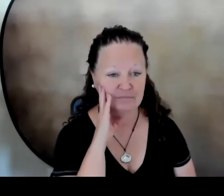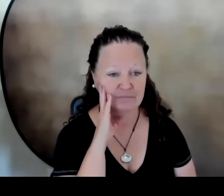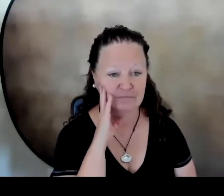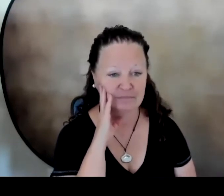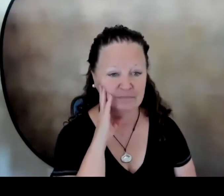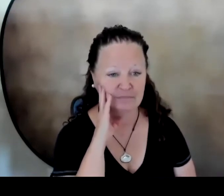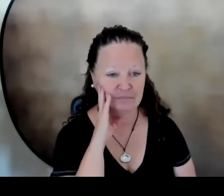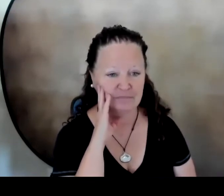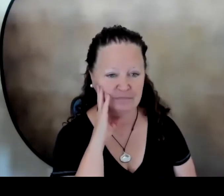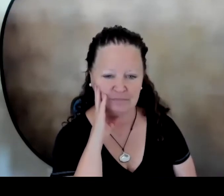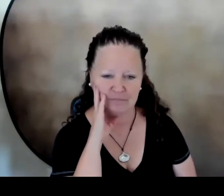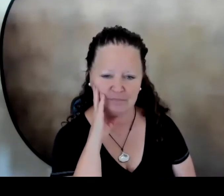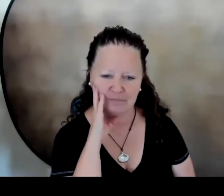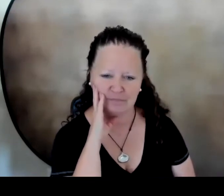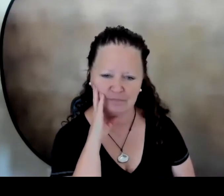And what kind of sauce do you add to it?